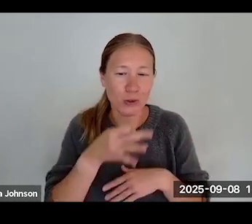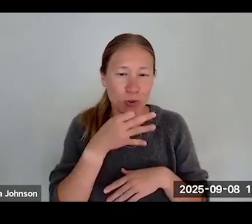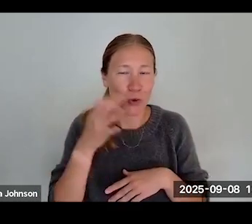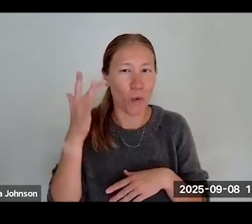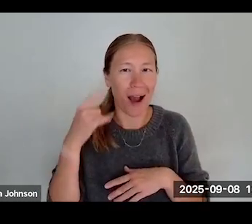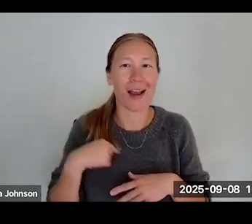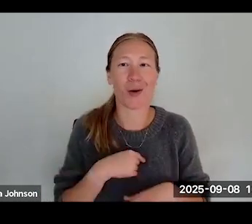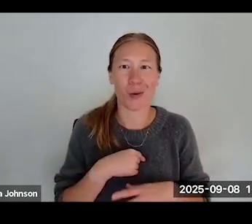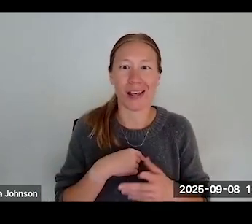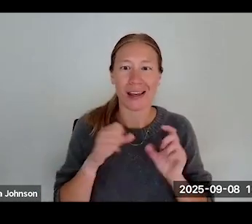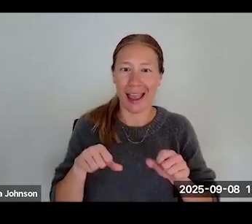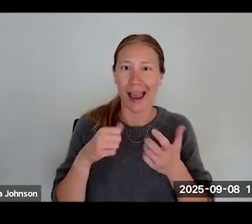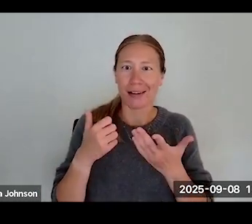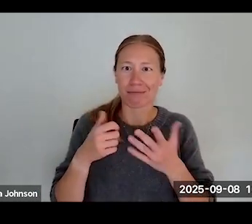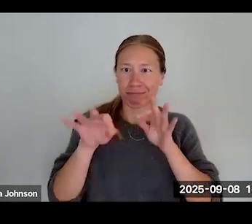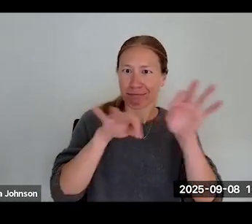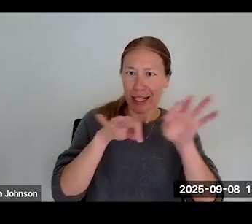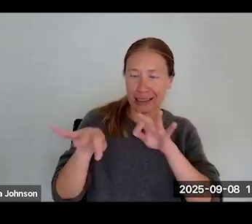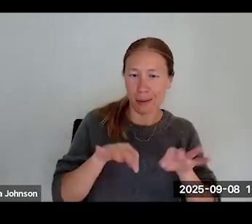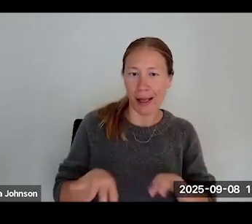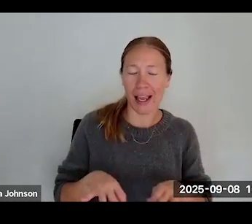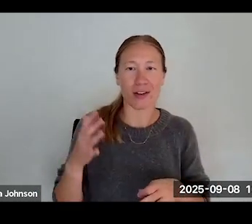some of what the federal government expects for public entities.